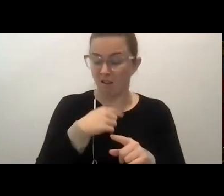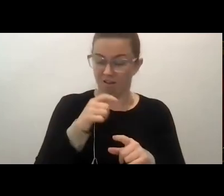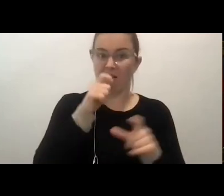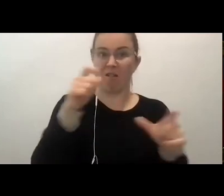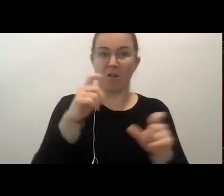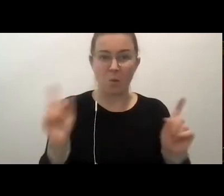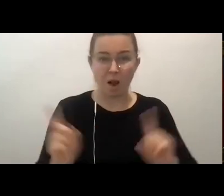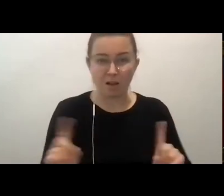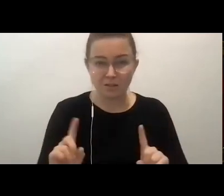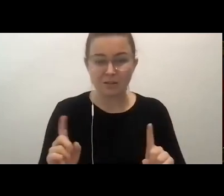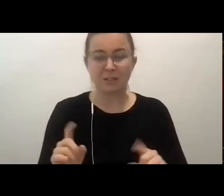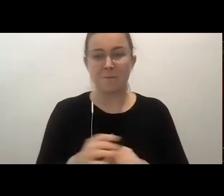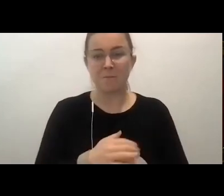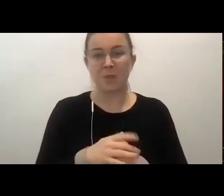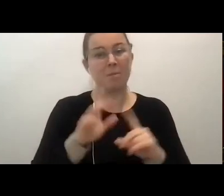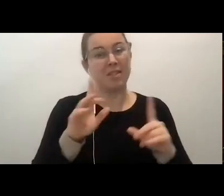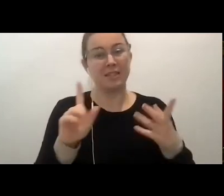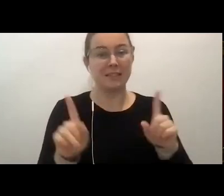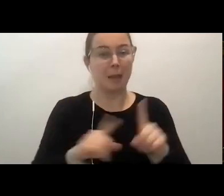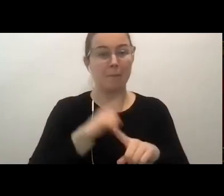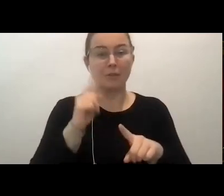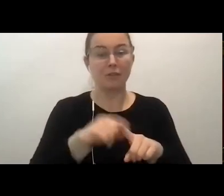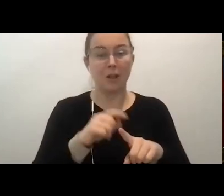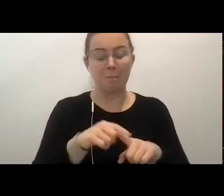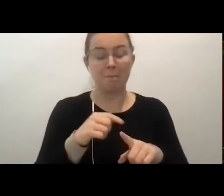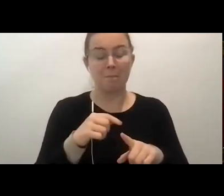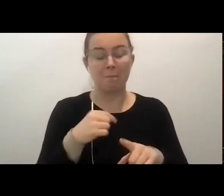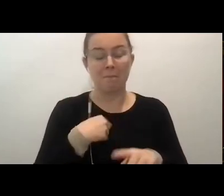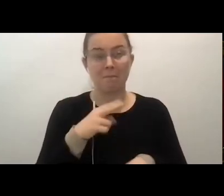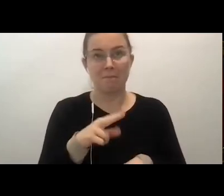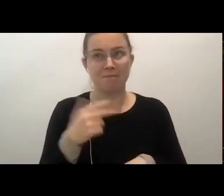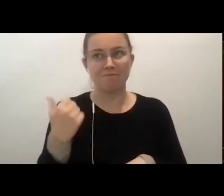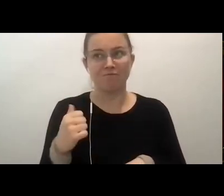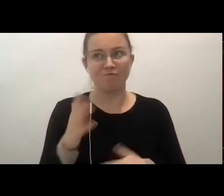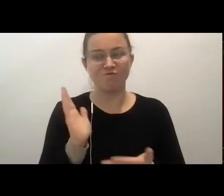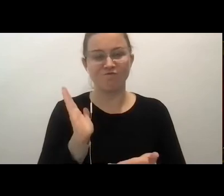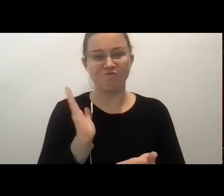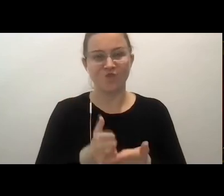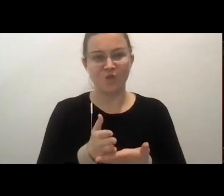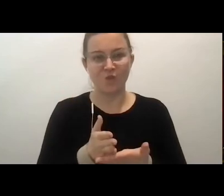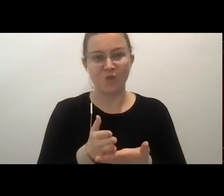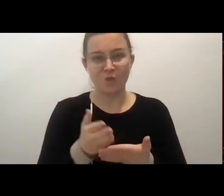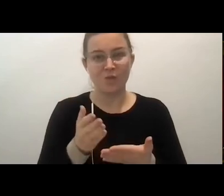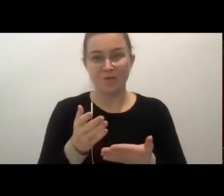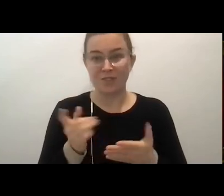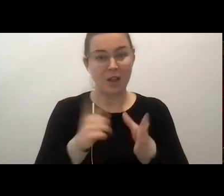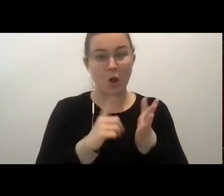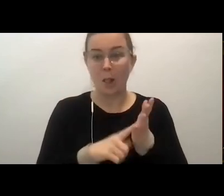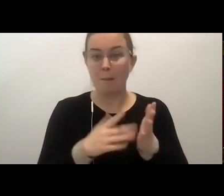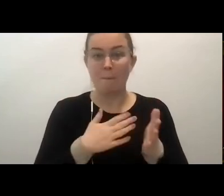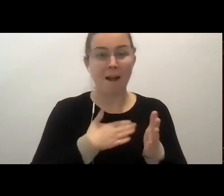But at the same time it made perfect sense. All my friends knew me to be like